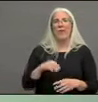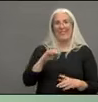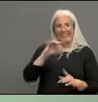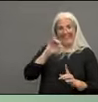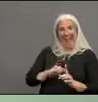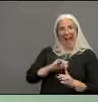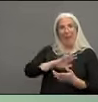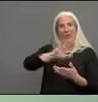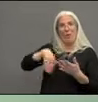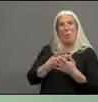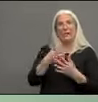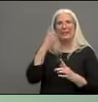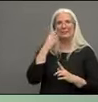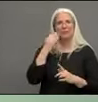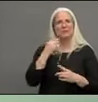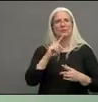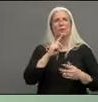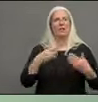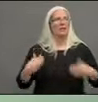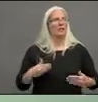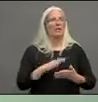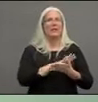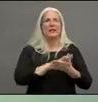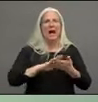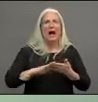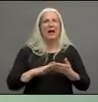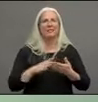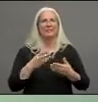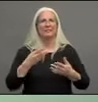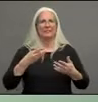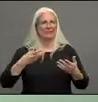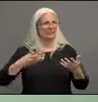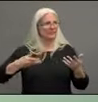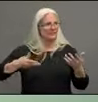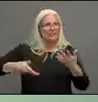open ventilated building. After my experience at the testing site, I have no